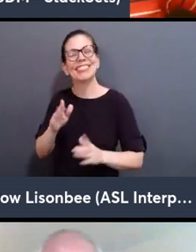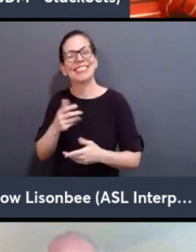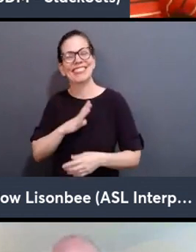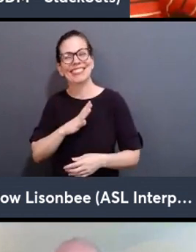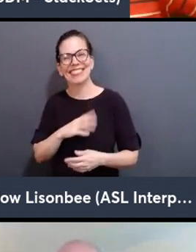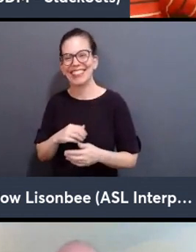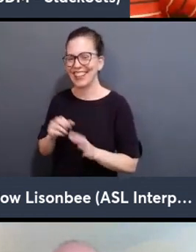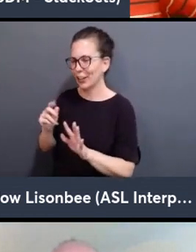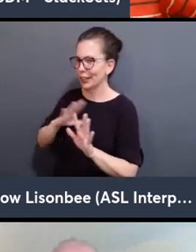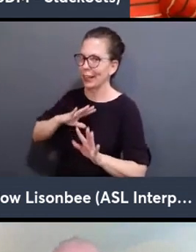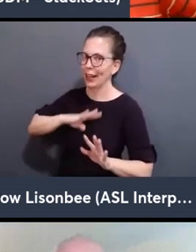I like it, don't panic.